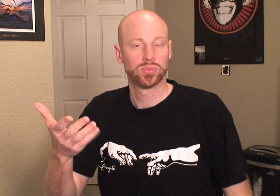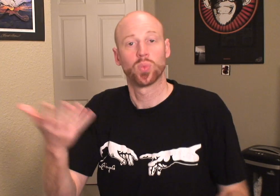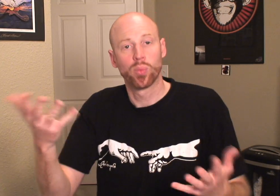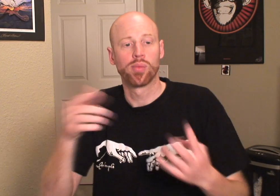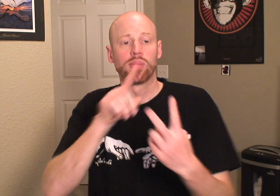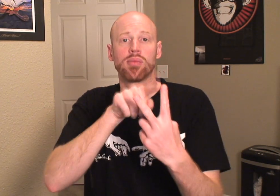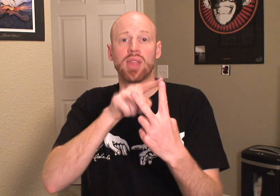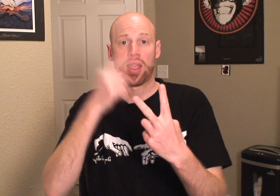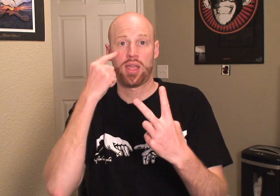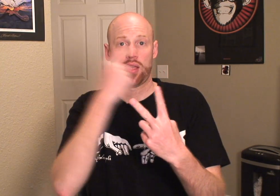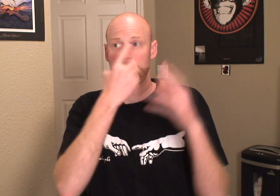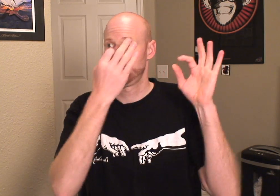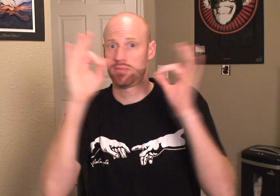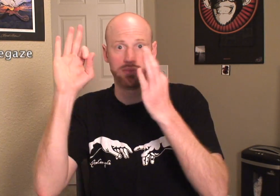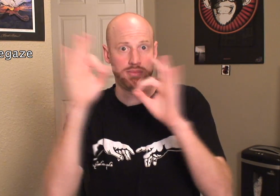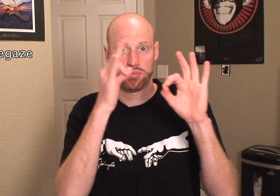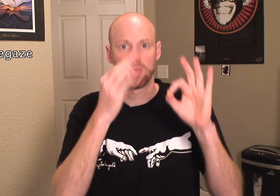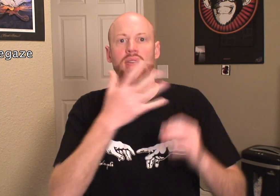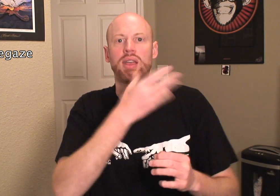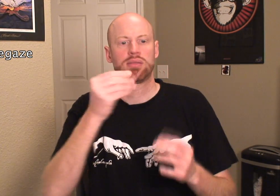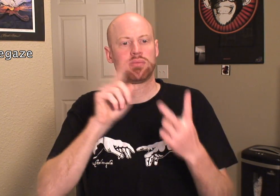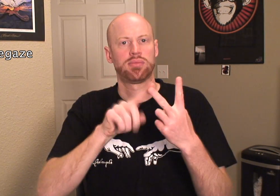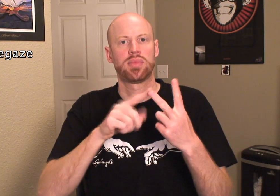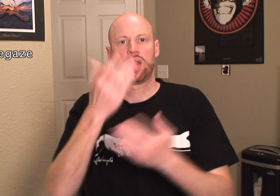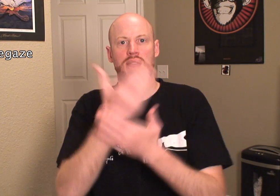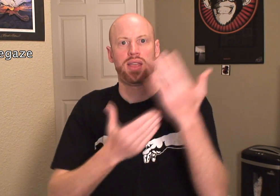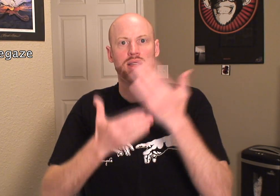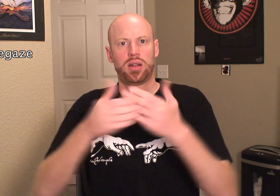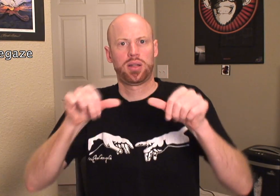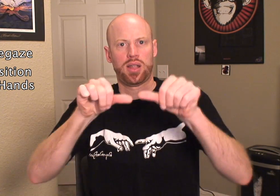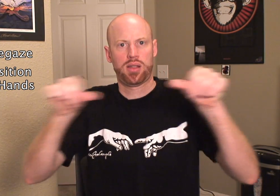So to recap: The two elements I'm focusing on are eyegaze